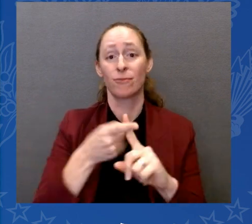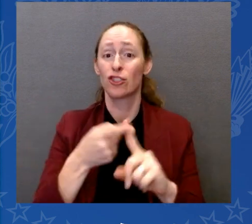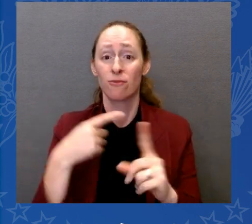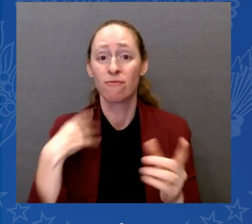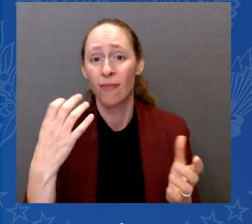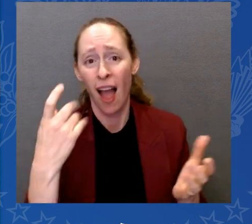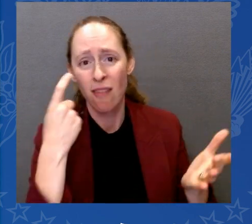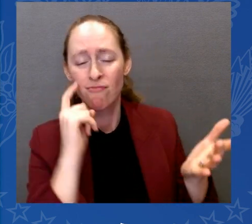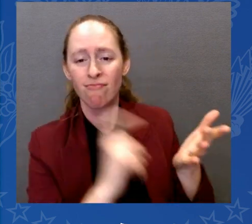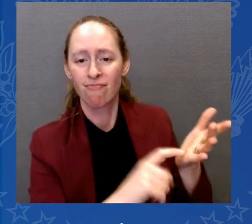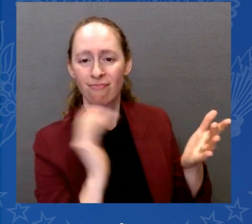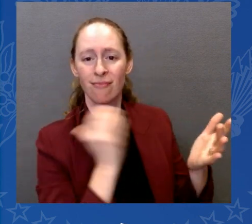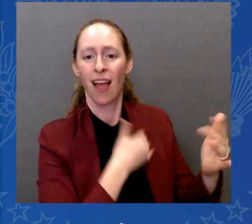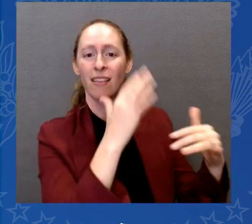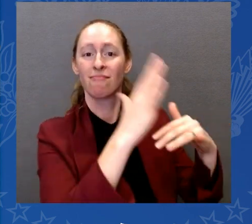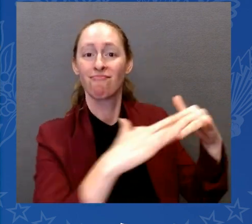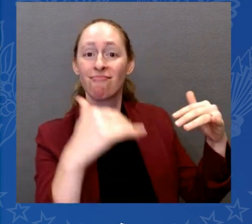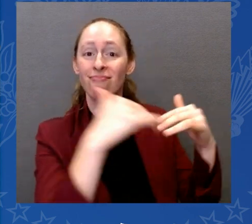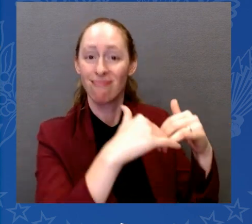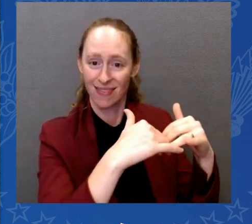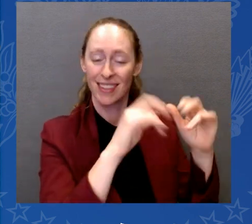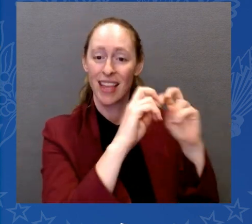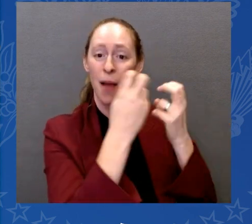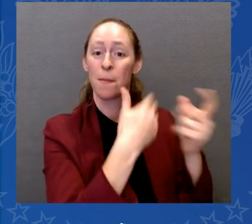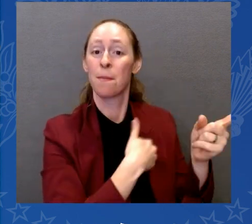Deb Haaland, who is the Interior -- Secretary of the Interior.